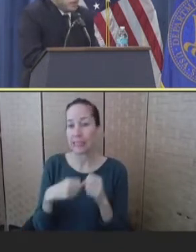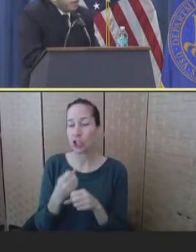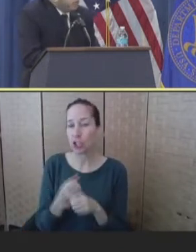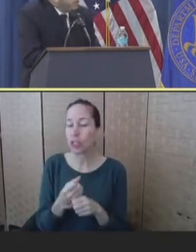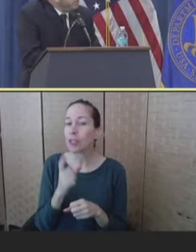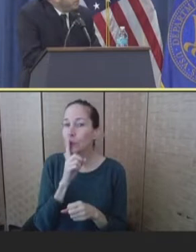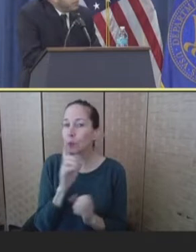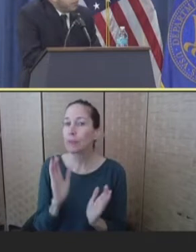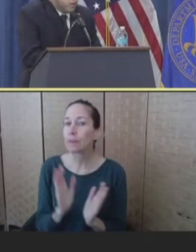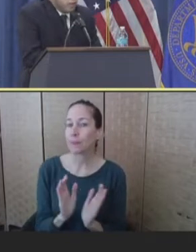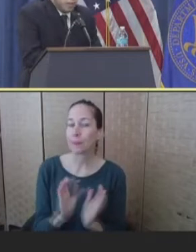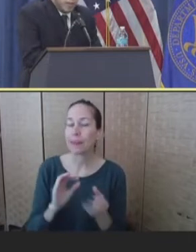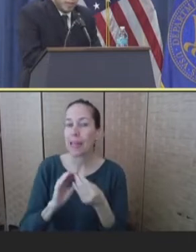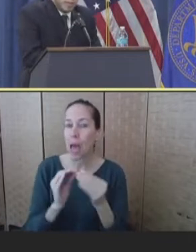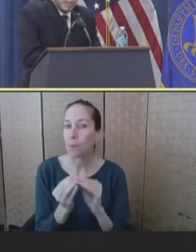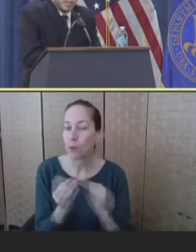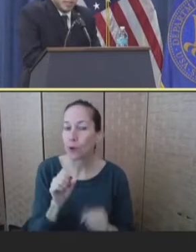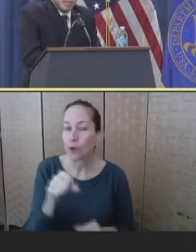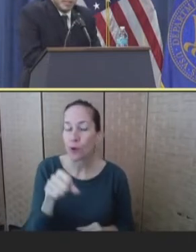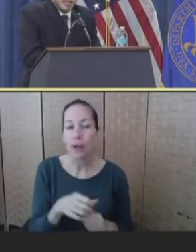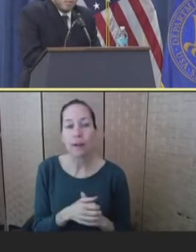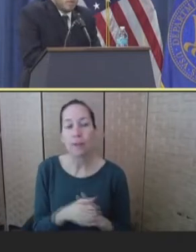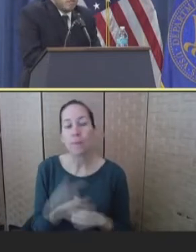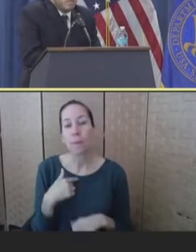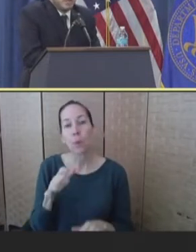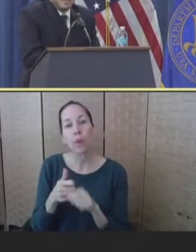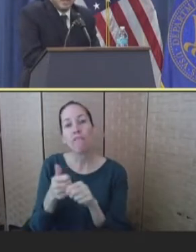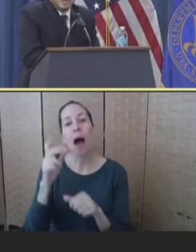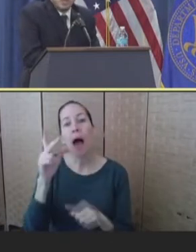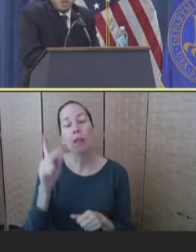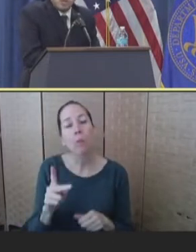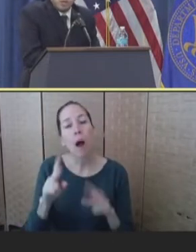But we did some follow up analyses saying, what if we made the duration longer.